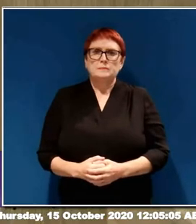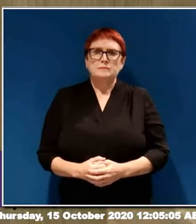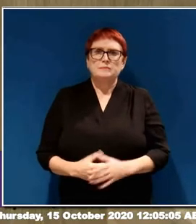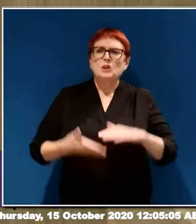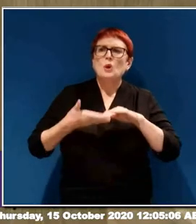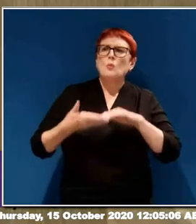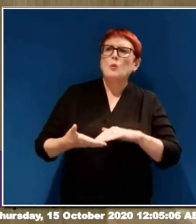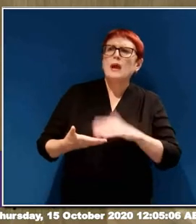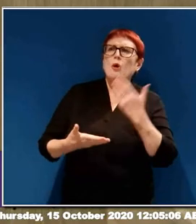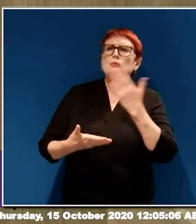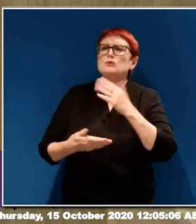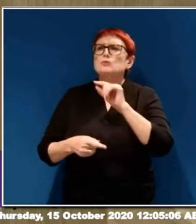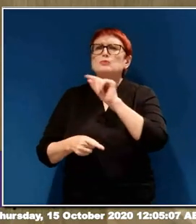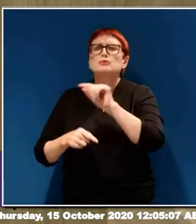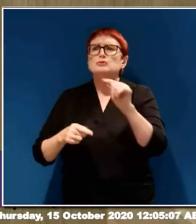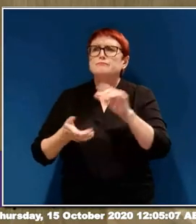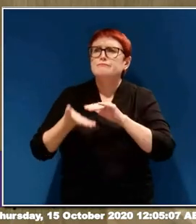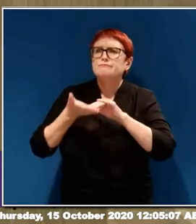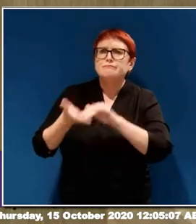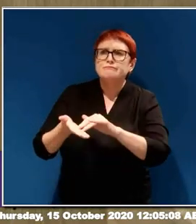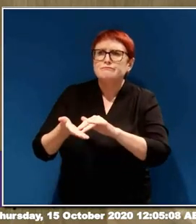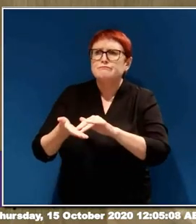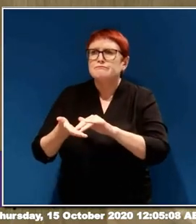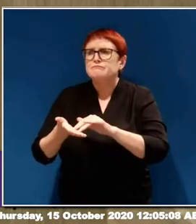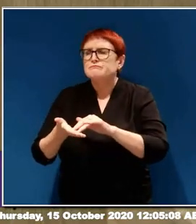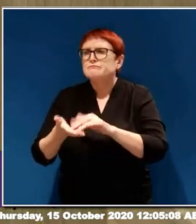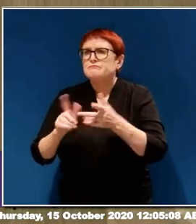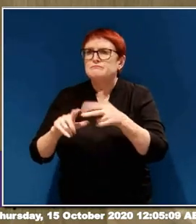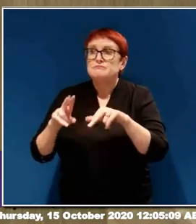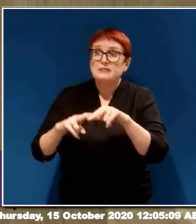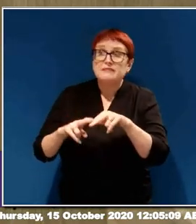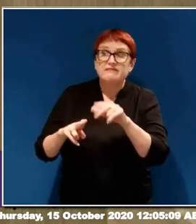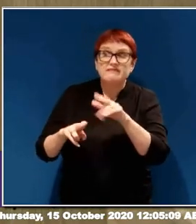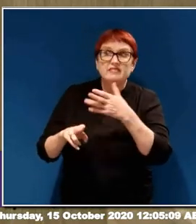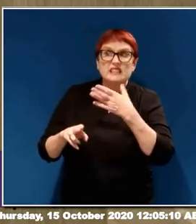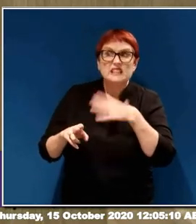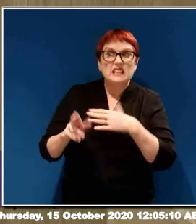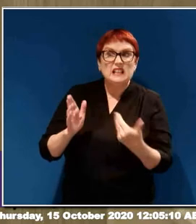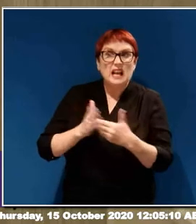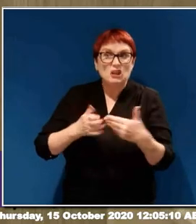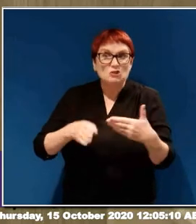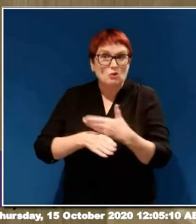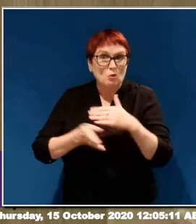there might be some extra work they need to do or that there's something they